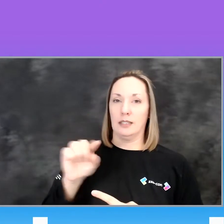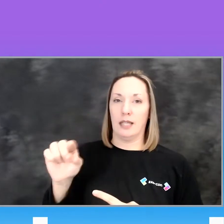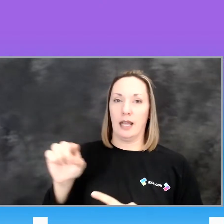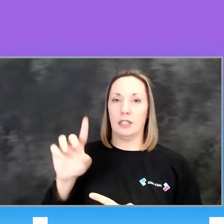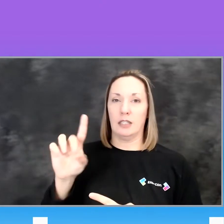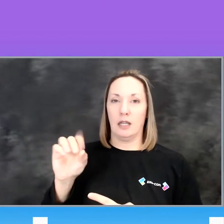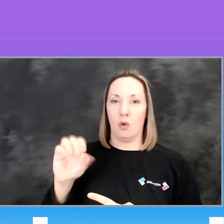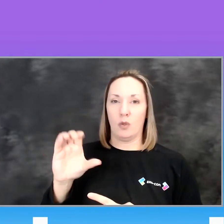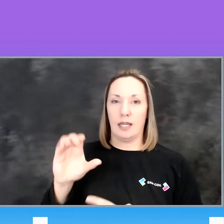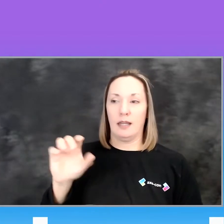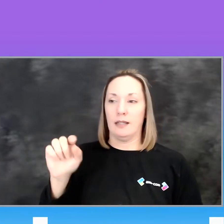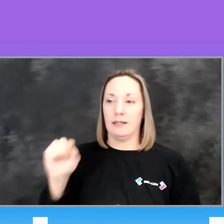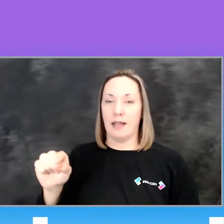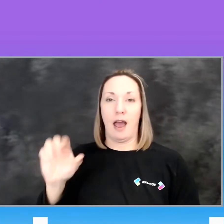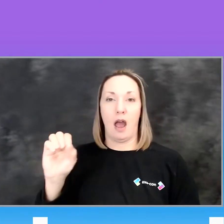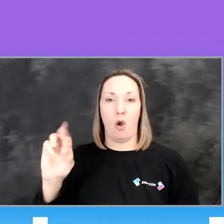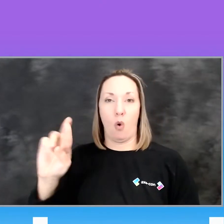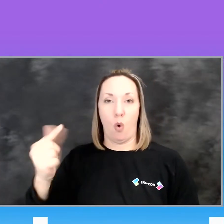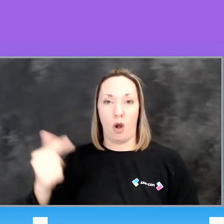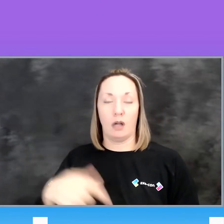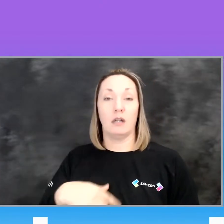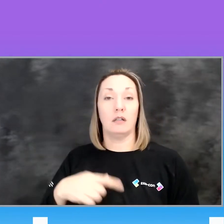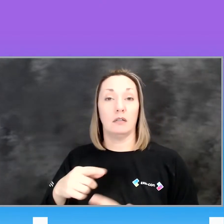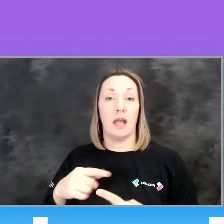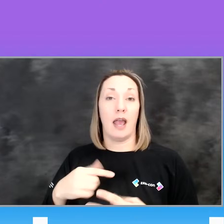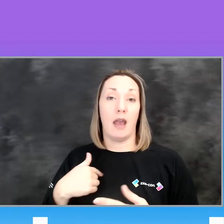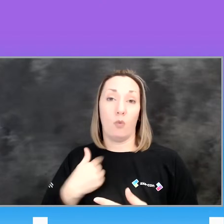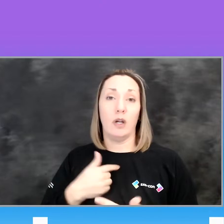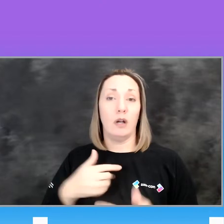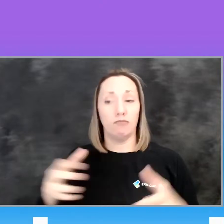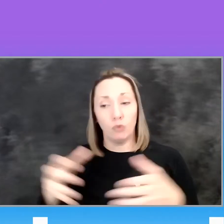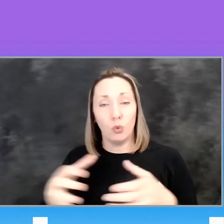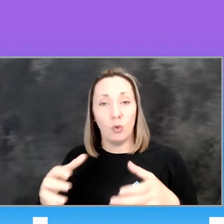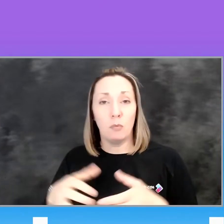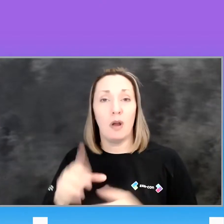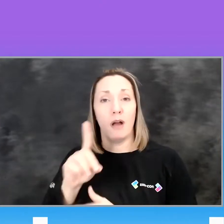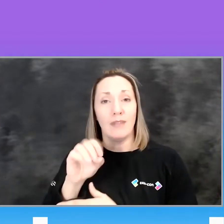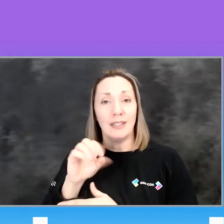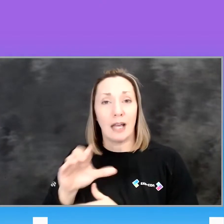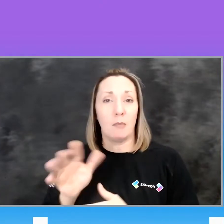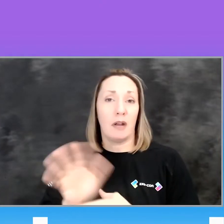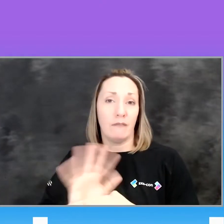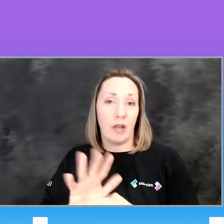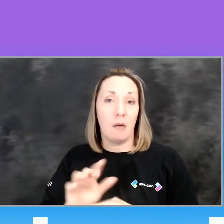F.W. De doc, and we are a group